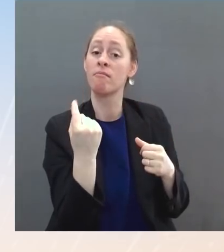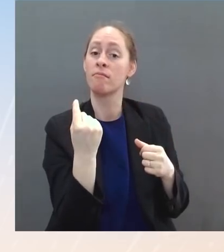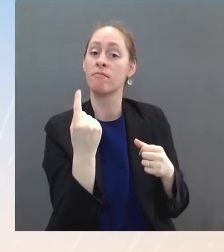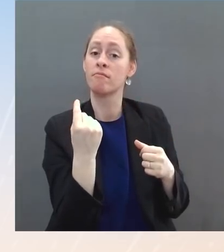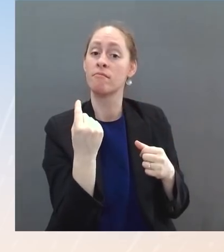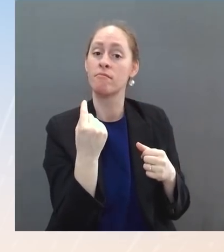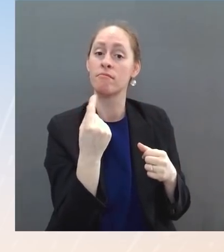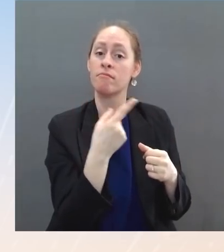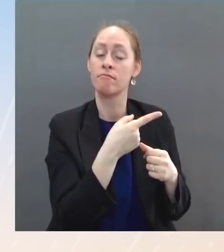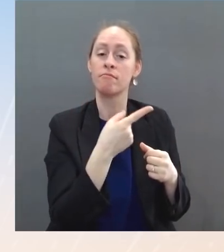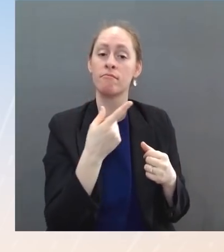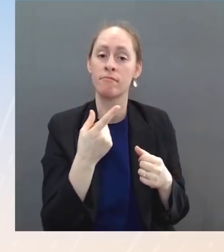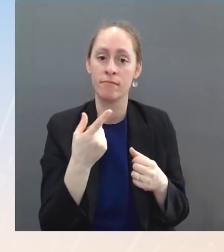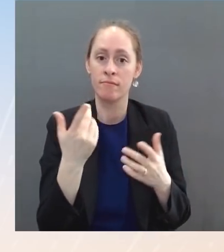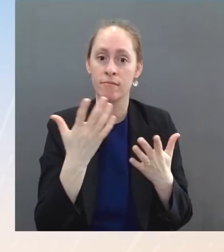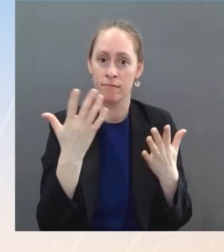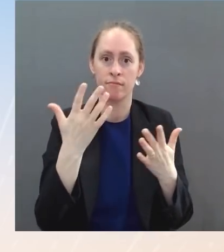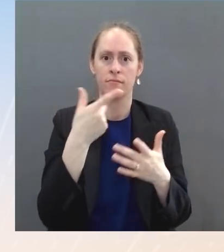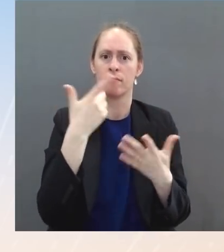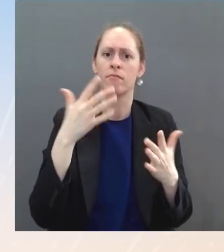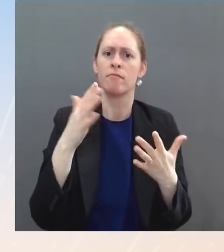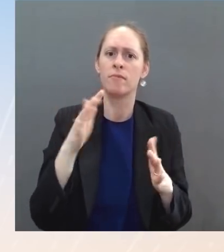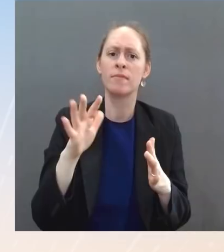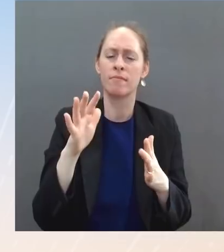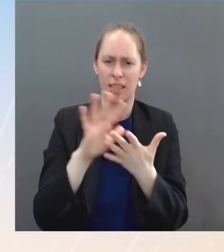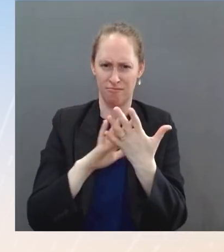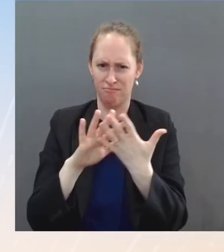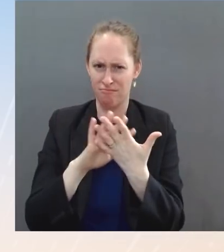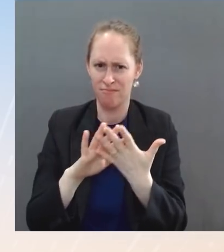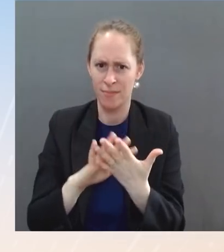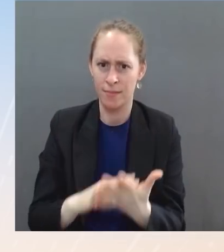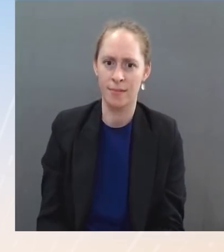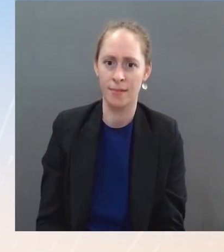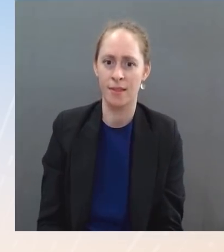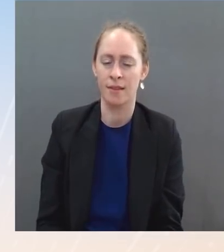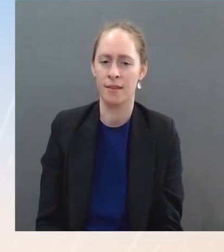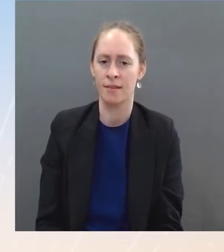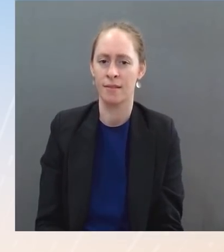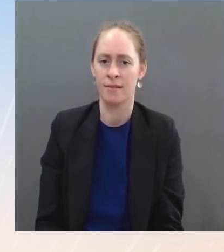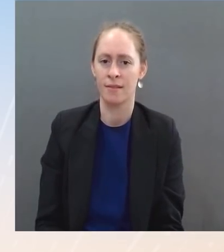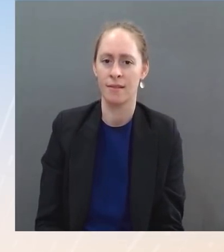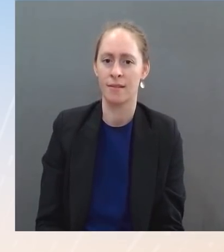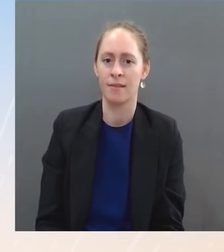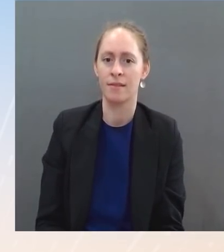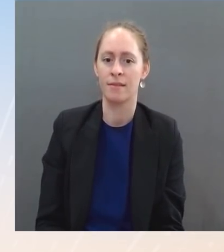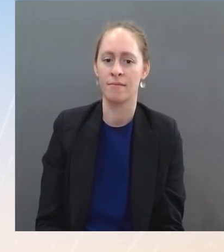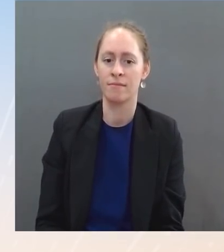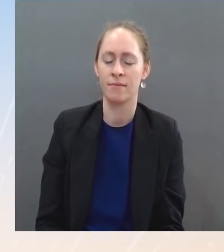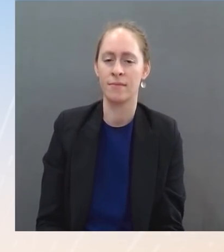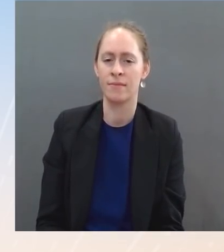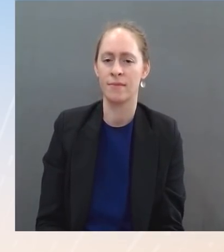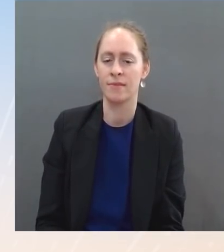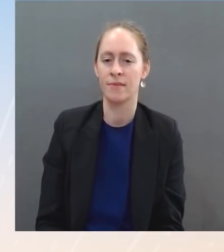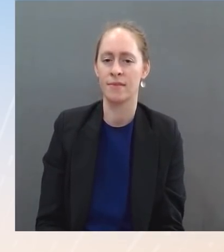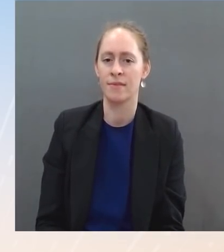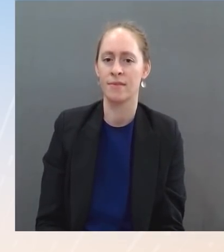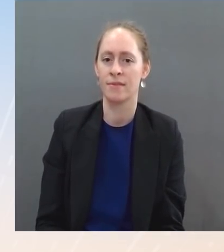I would just note that, you know, we should brace ourselves for what we may see as we gain greater access and learn more